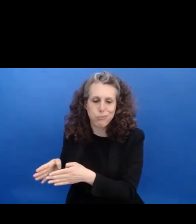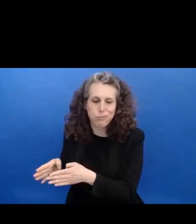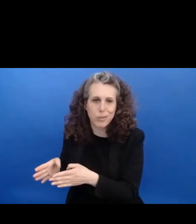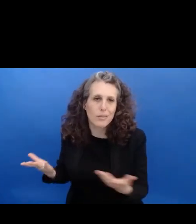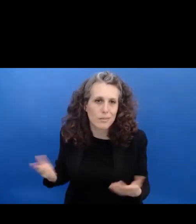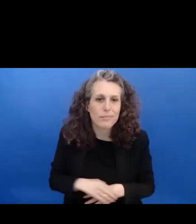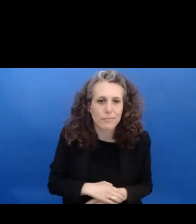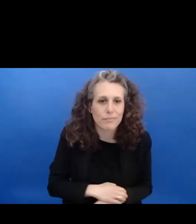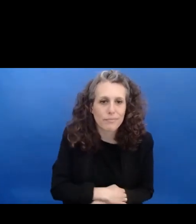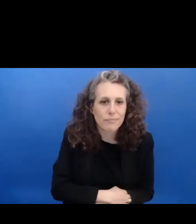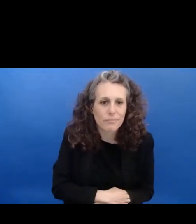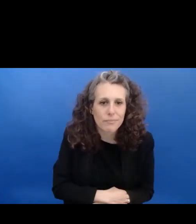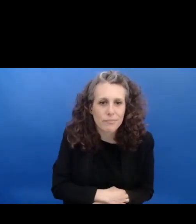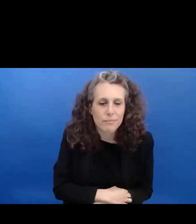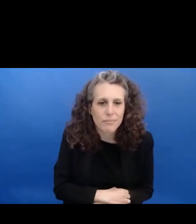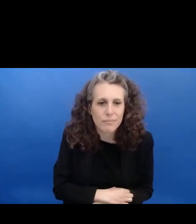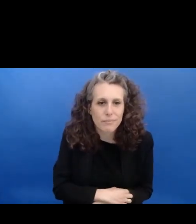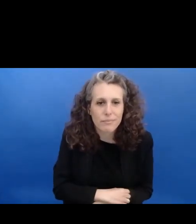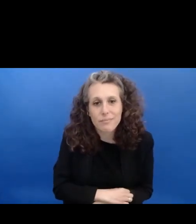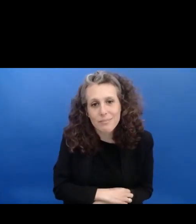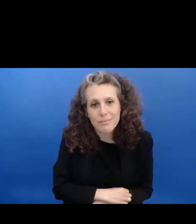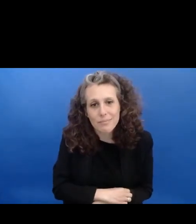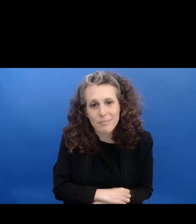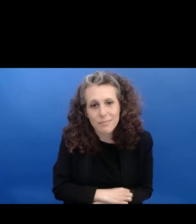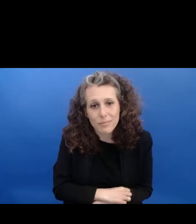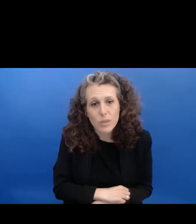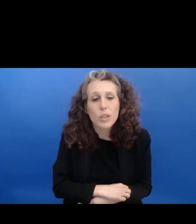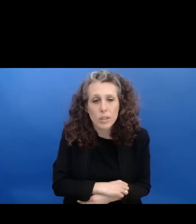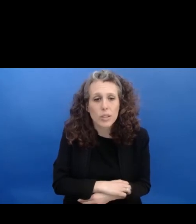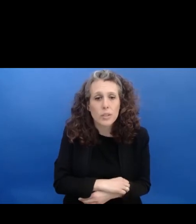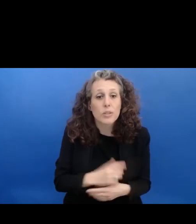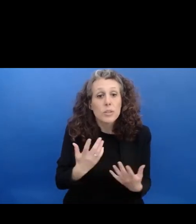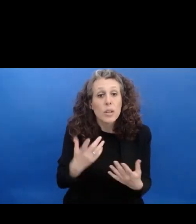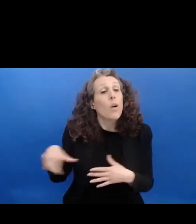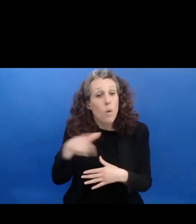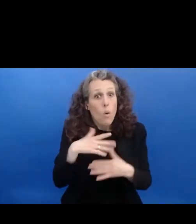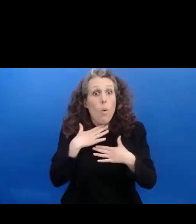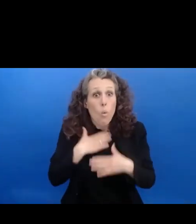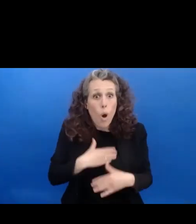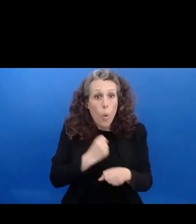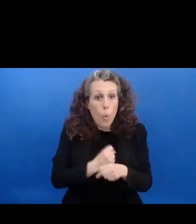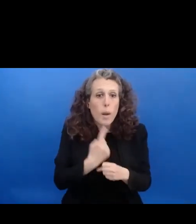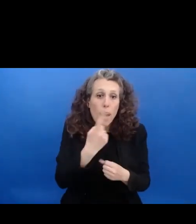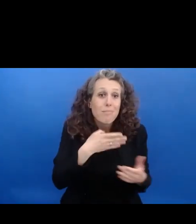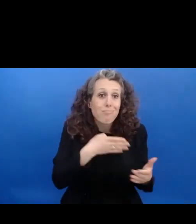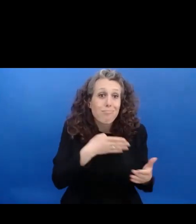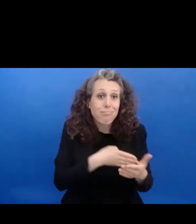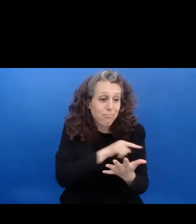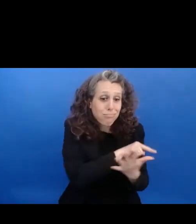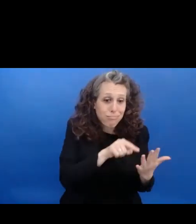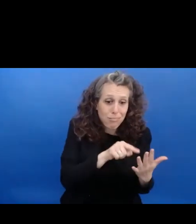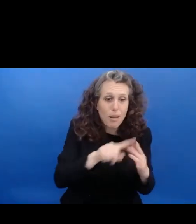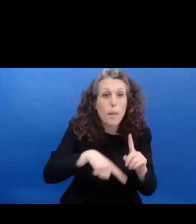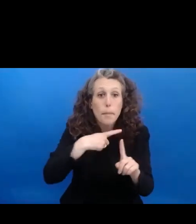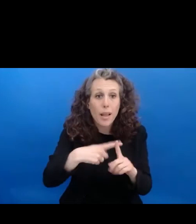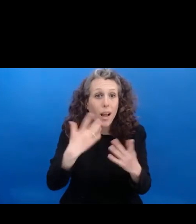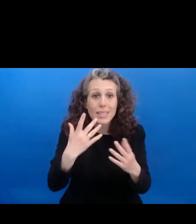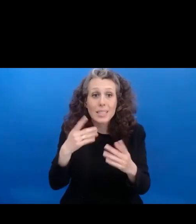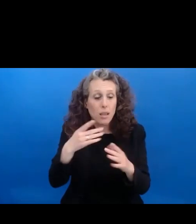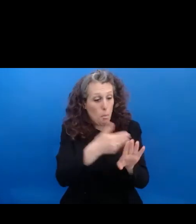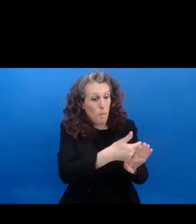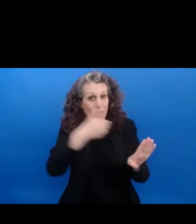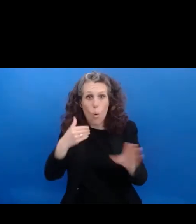is influenced by some other factors and these factors include access to education access to